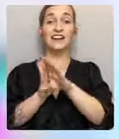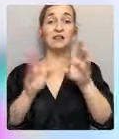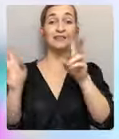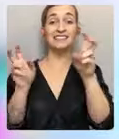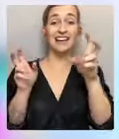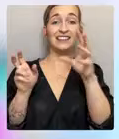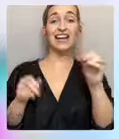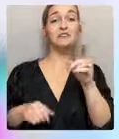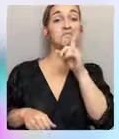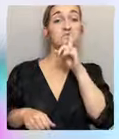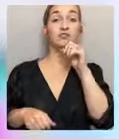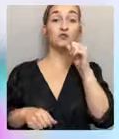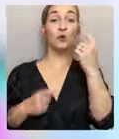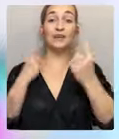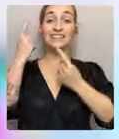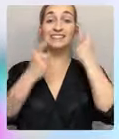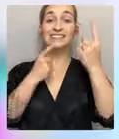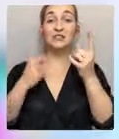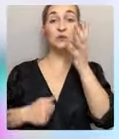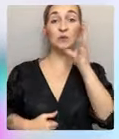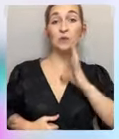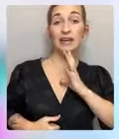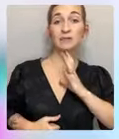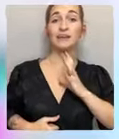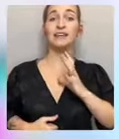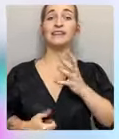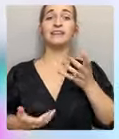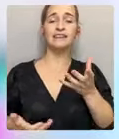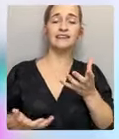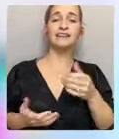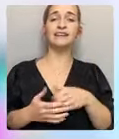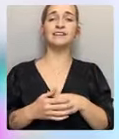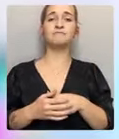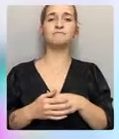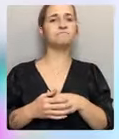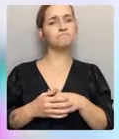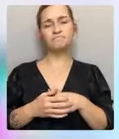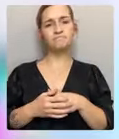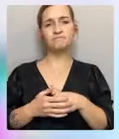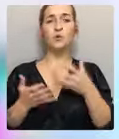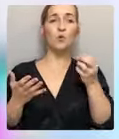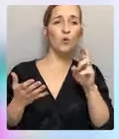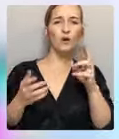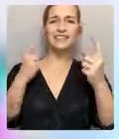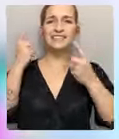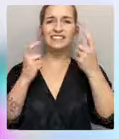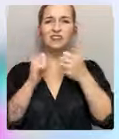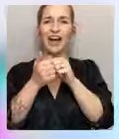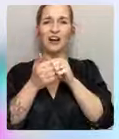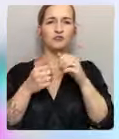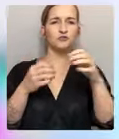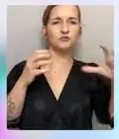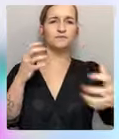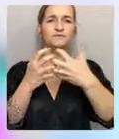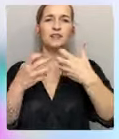or expanding the play set to include different and accessible gameplay elements,